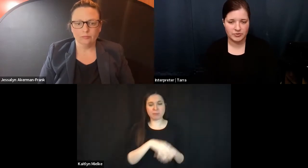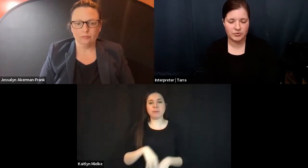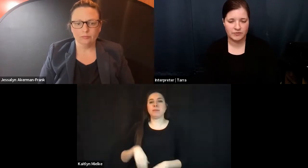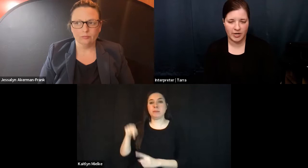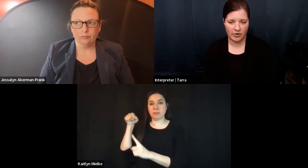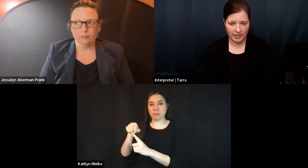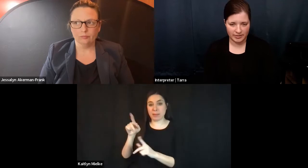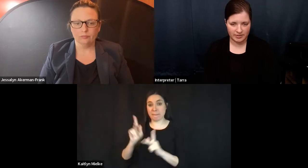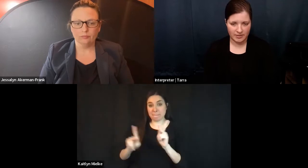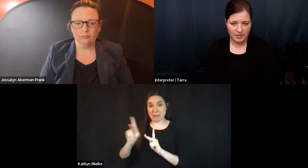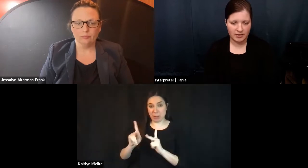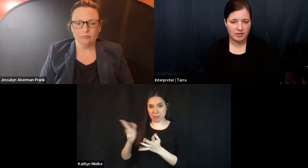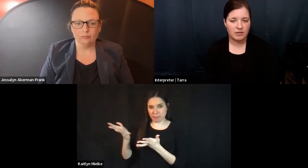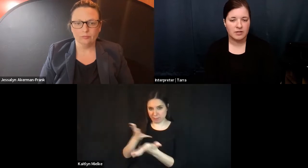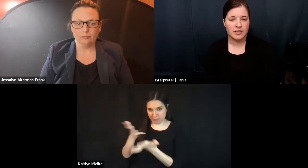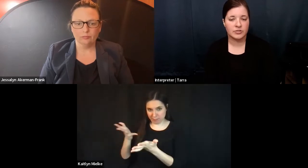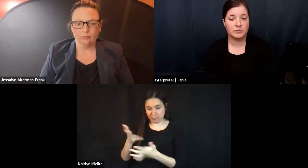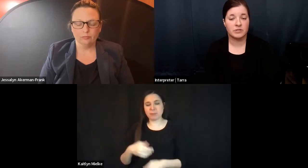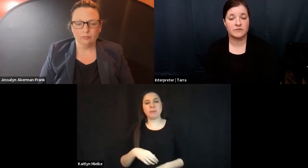Kaitlyn: This is Kaitlyn.